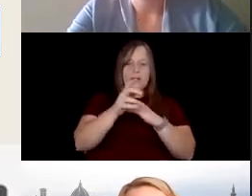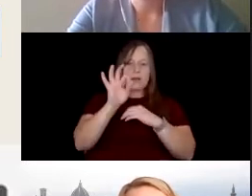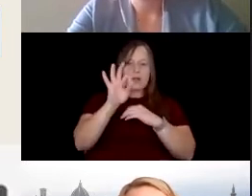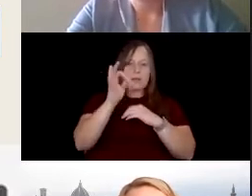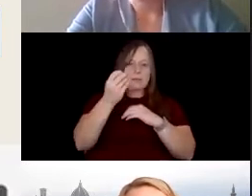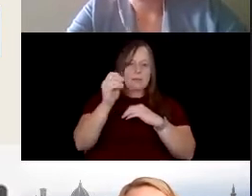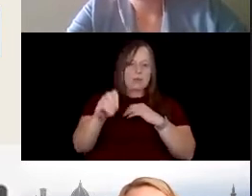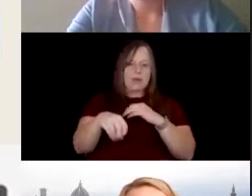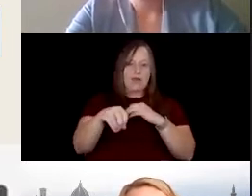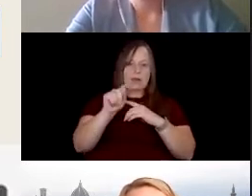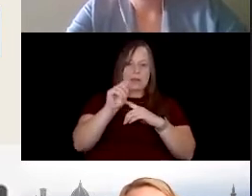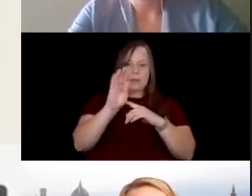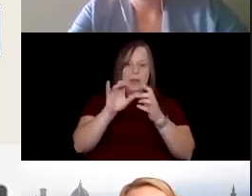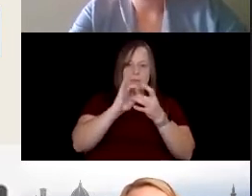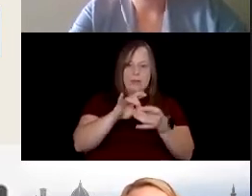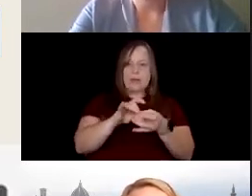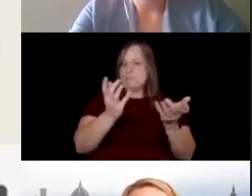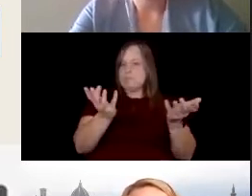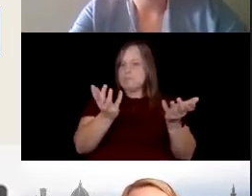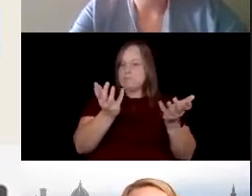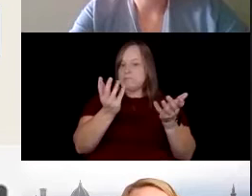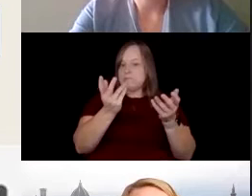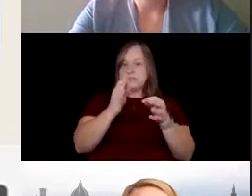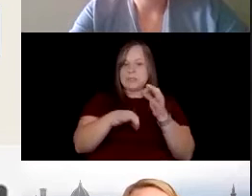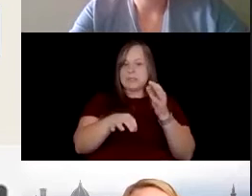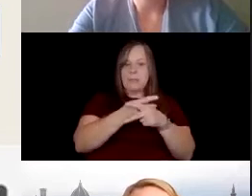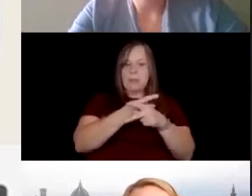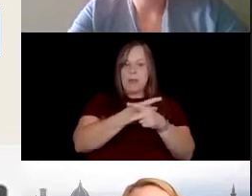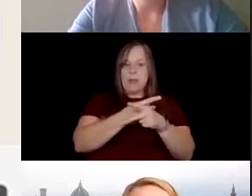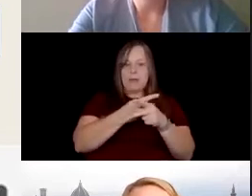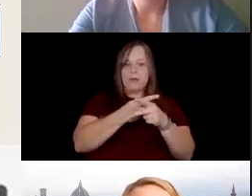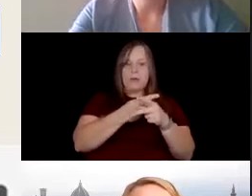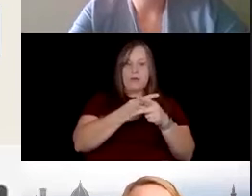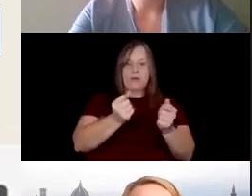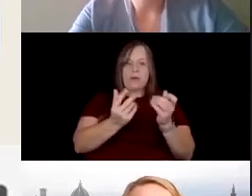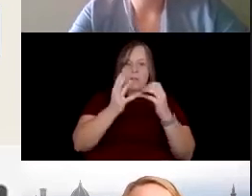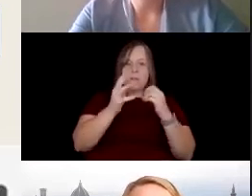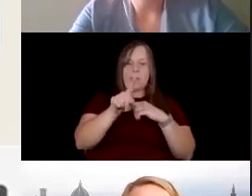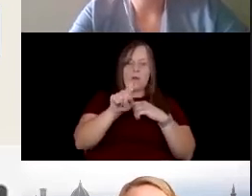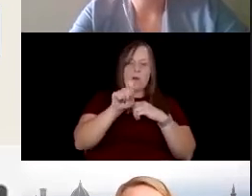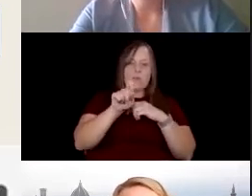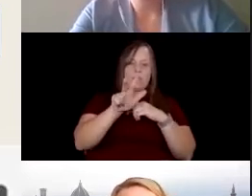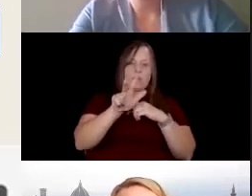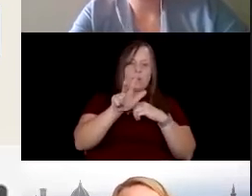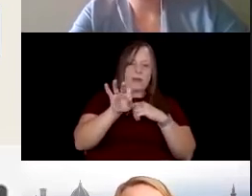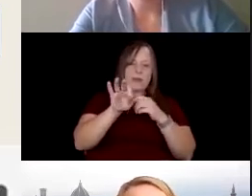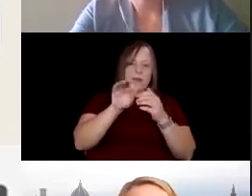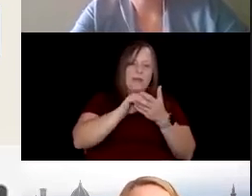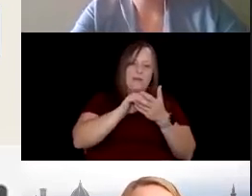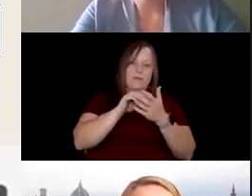are living with a TBI. So just simple math there, that breaks down to as many as 159,000 veterans with TBI in New York State.